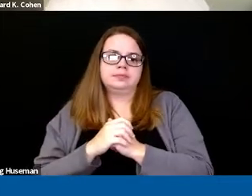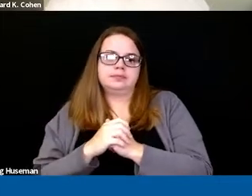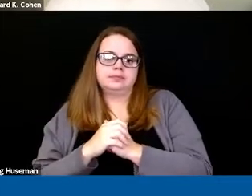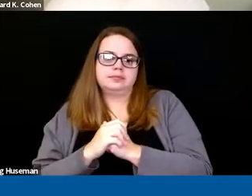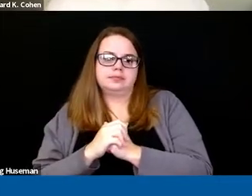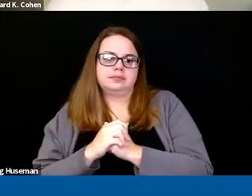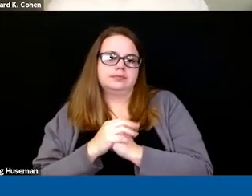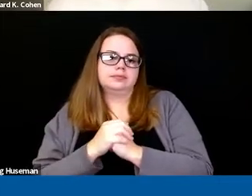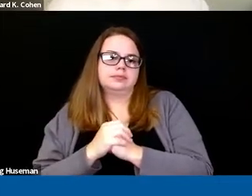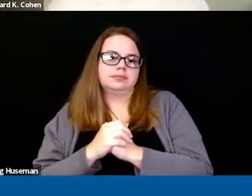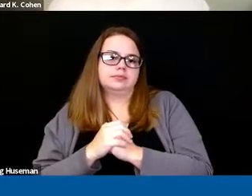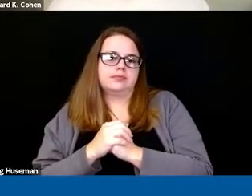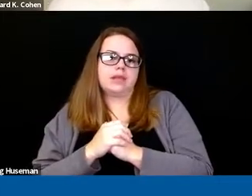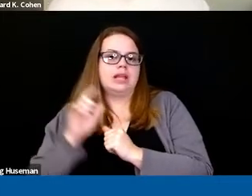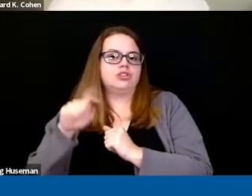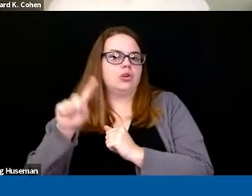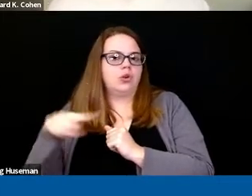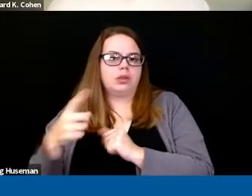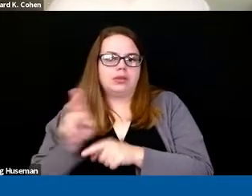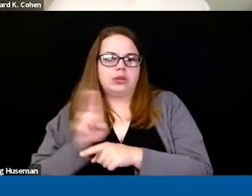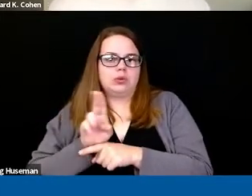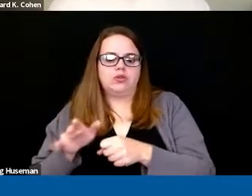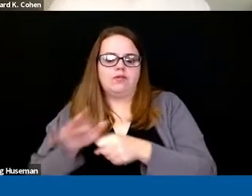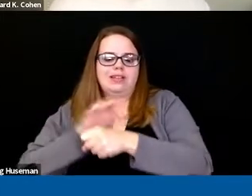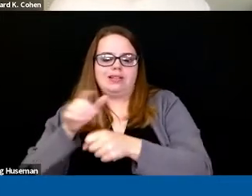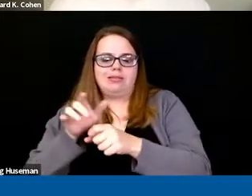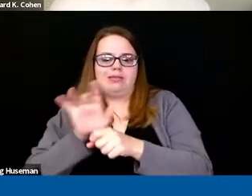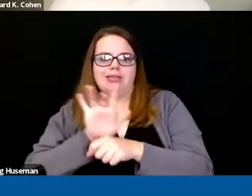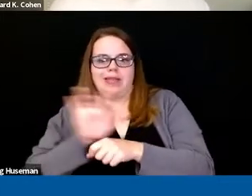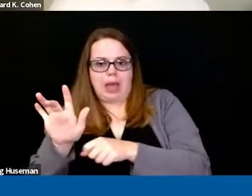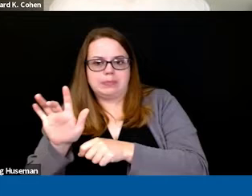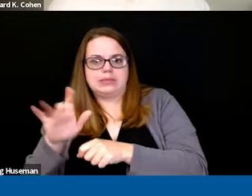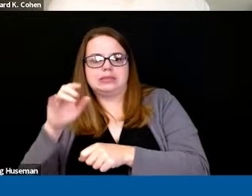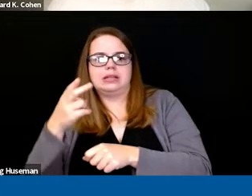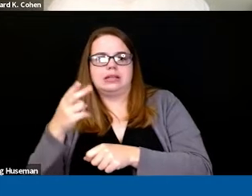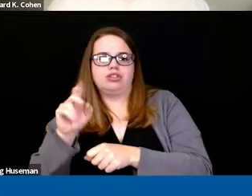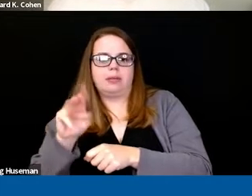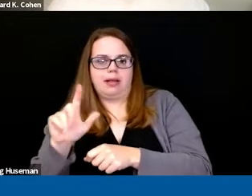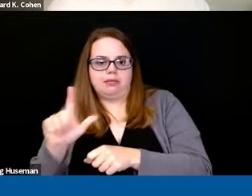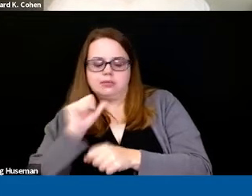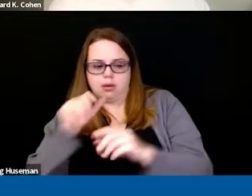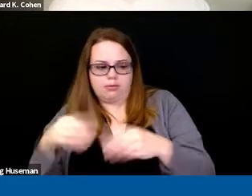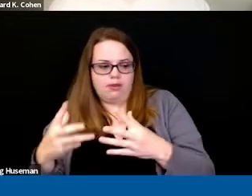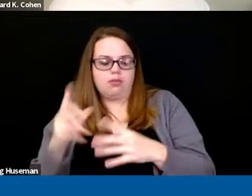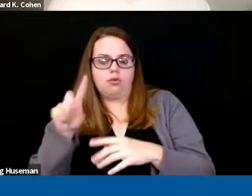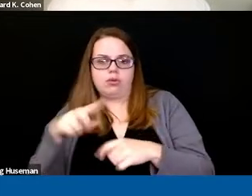So ARIA should only be used to fill in gaps that HTML does not provide. It should only be used when necessary.